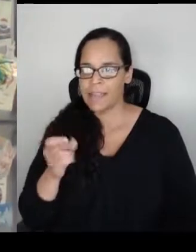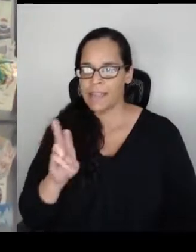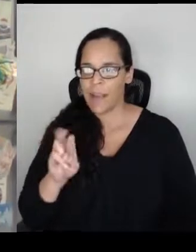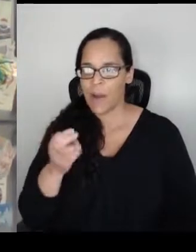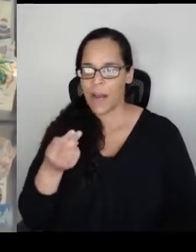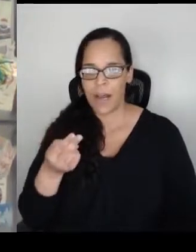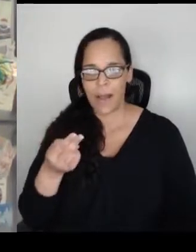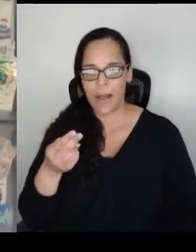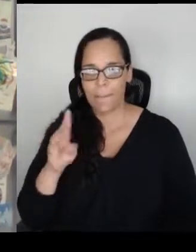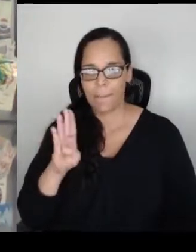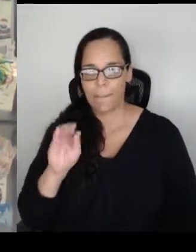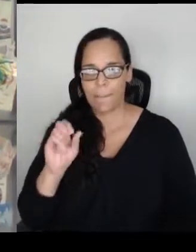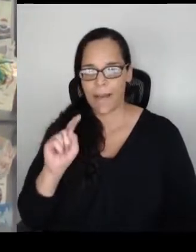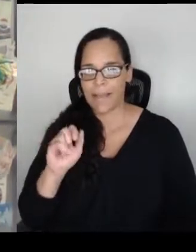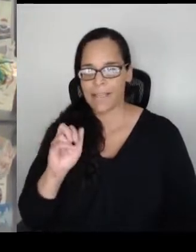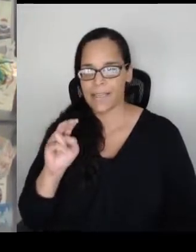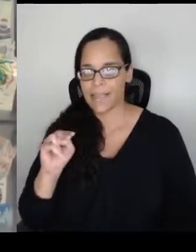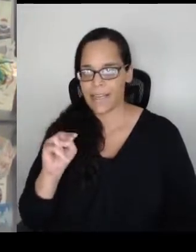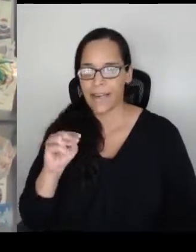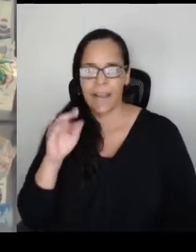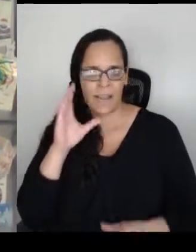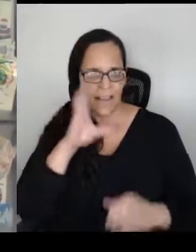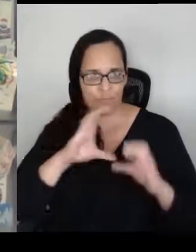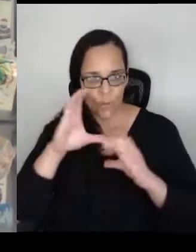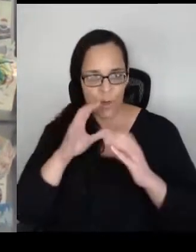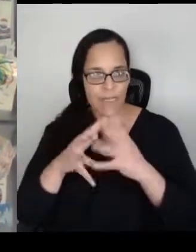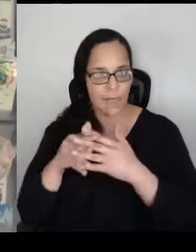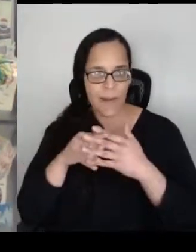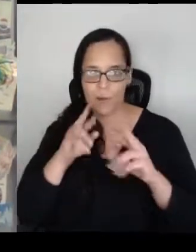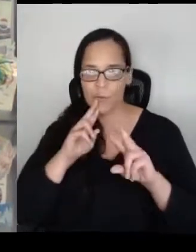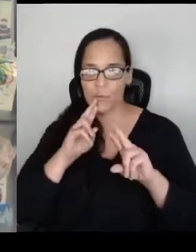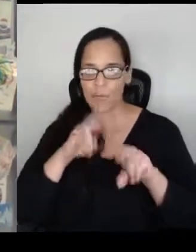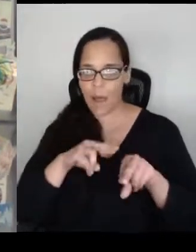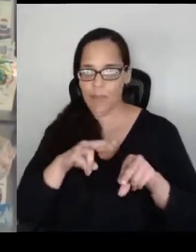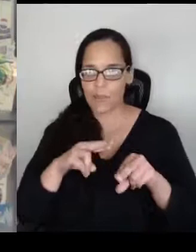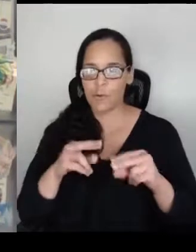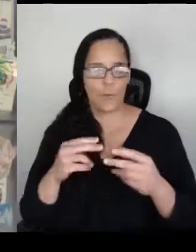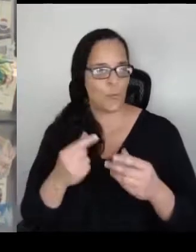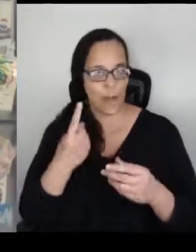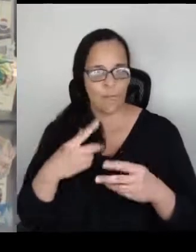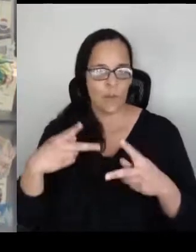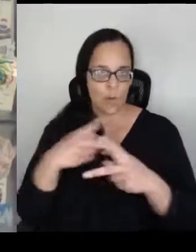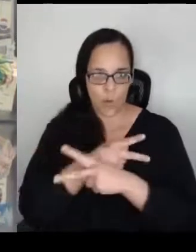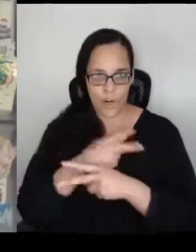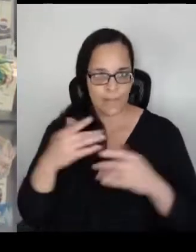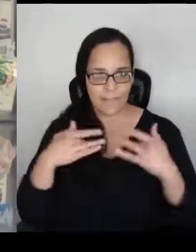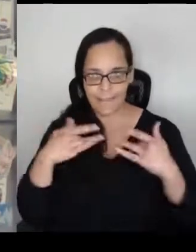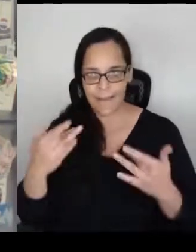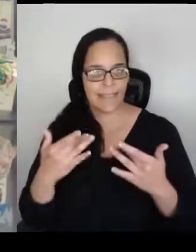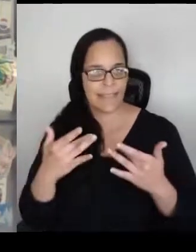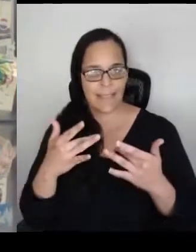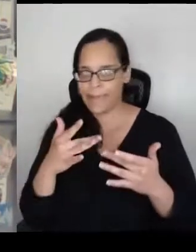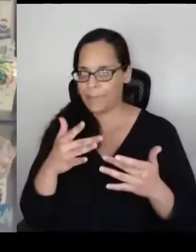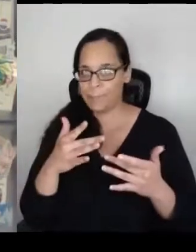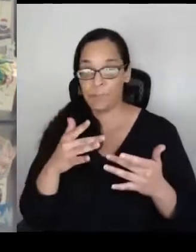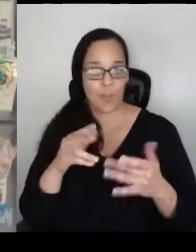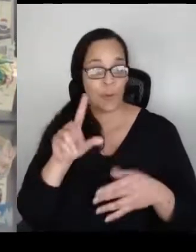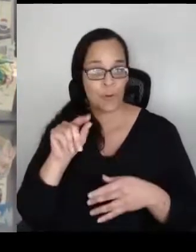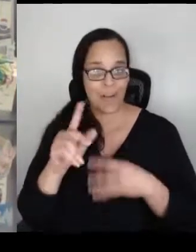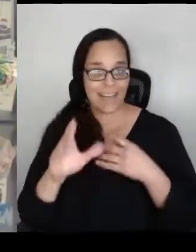You can watch the film and learn more at pbs.org/holocaust, or on the PBS app. Tonight's program, The Border Between then